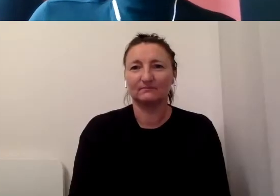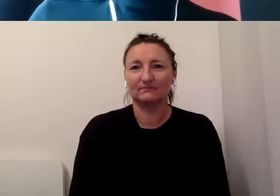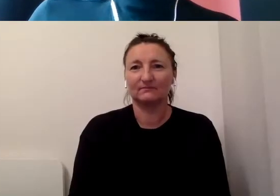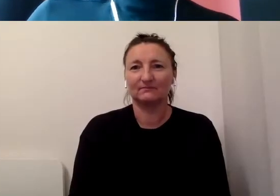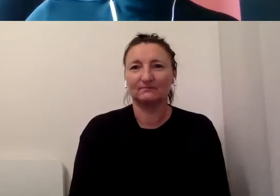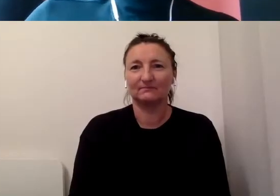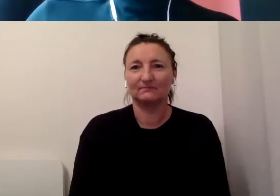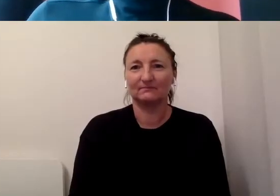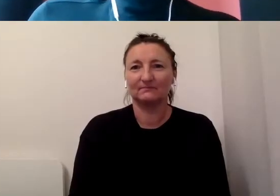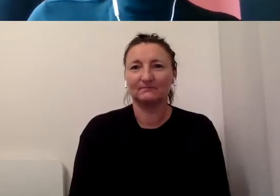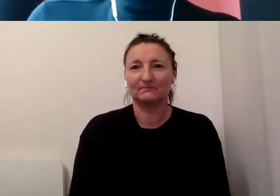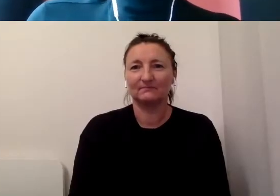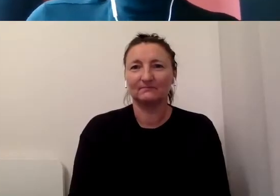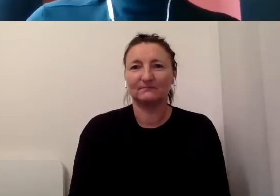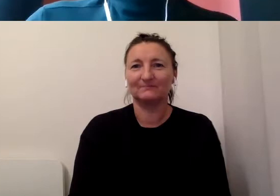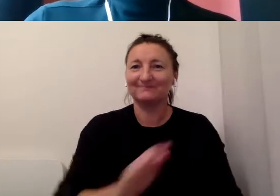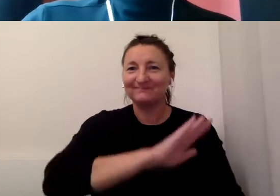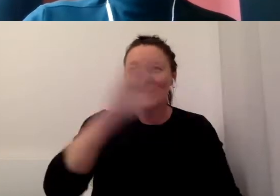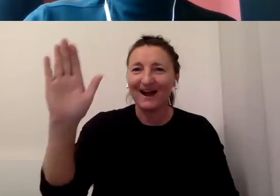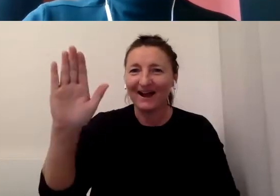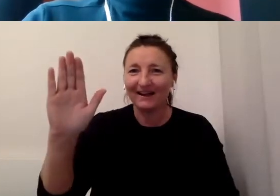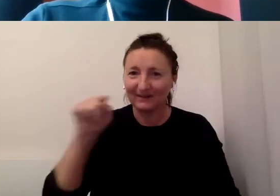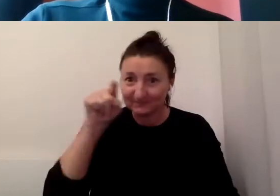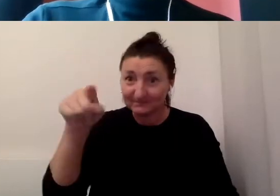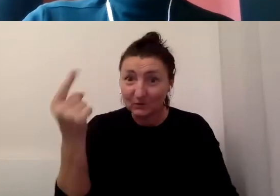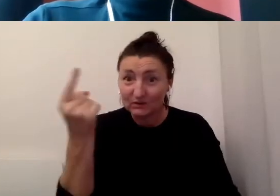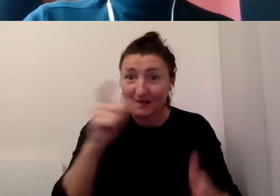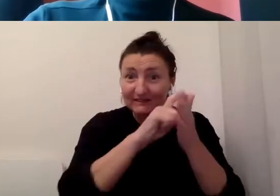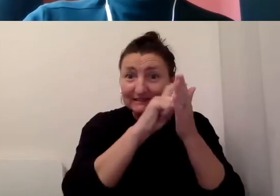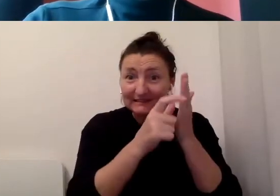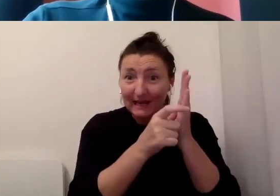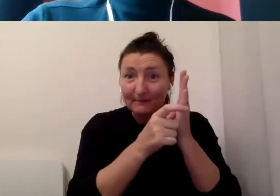Alex, top right of screen: Hi, are you a Disabled person living in Camden?